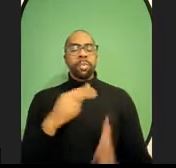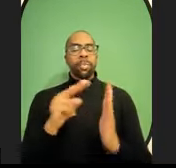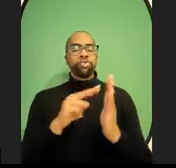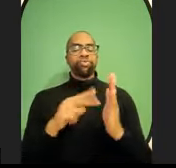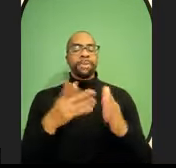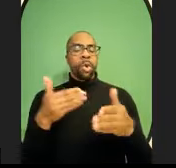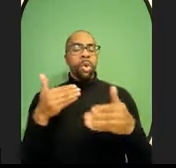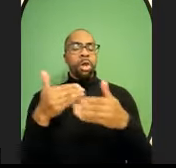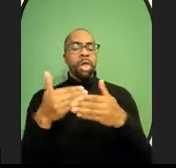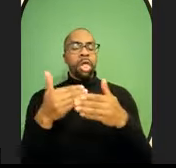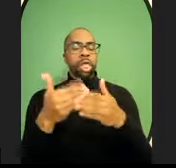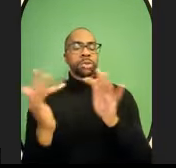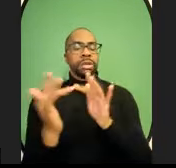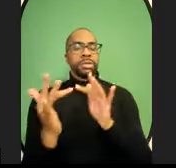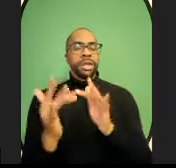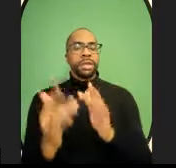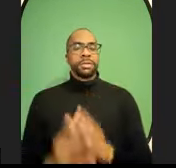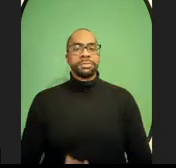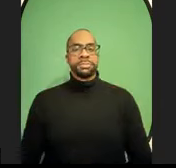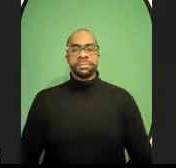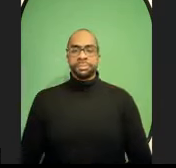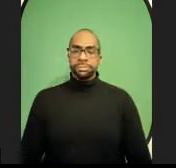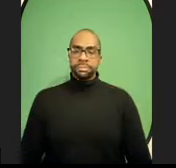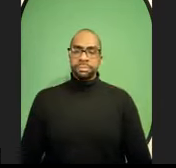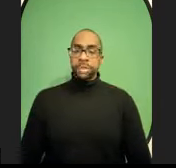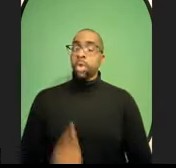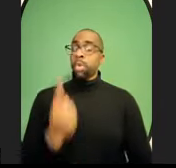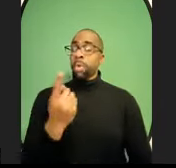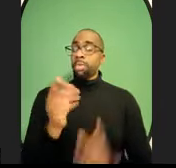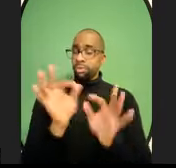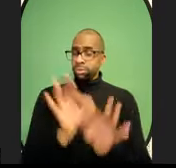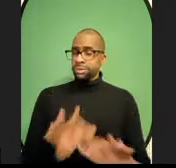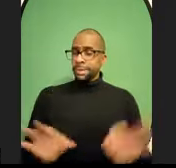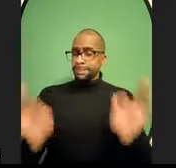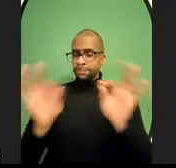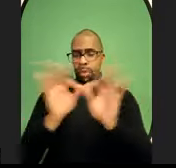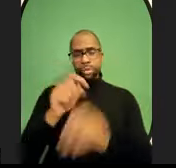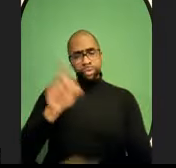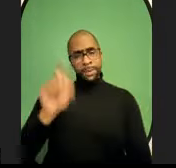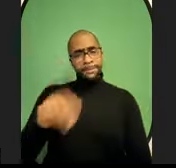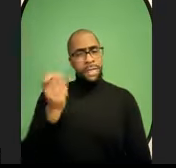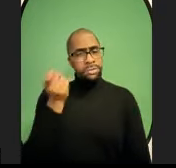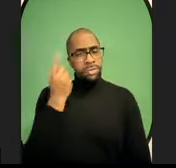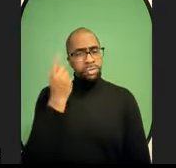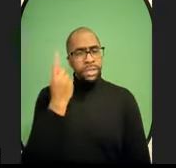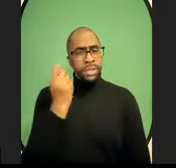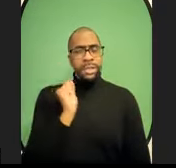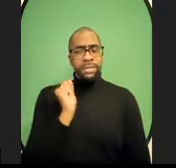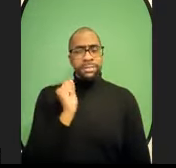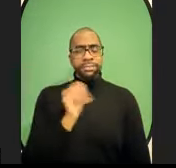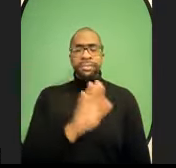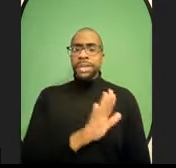what I. just said just said about close contacts with vaccinated and unvaccinated. But the one thing that's important to understand is,